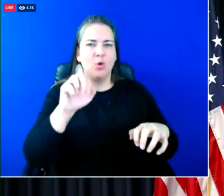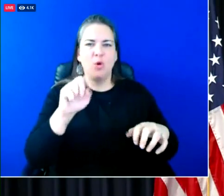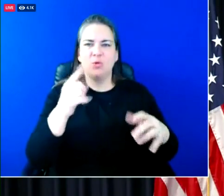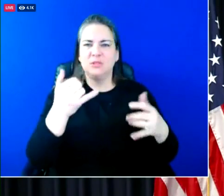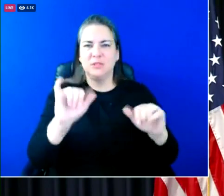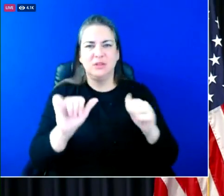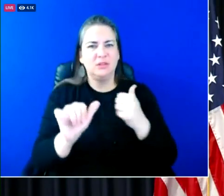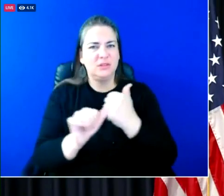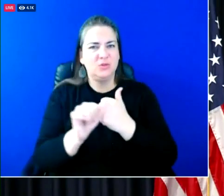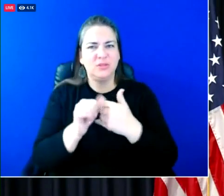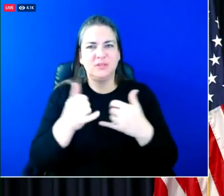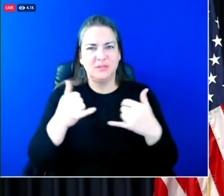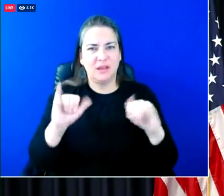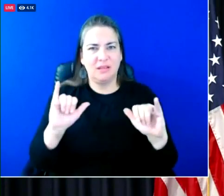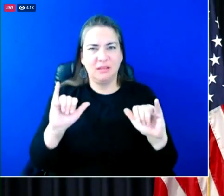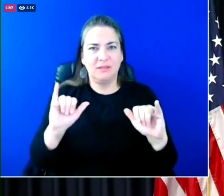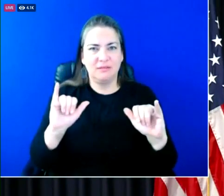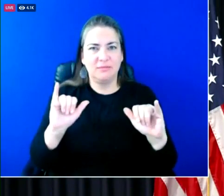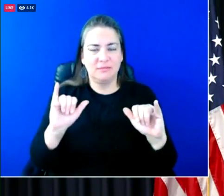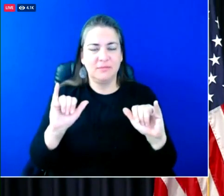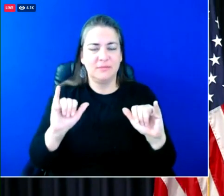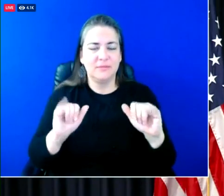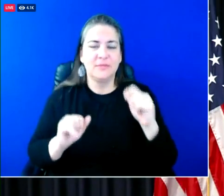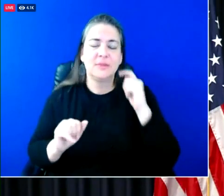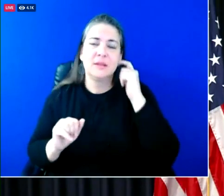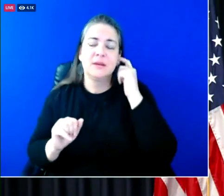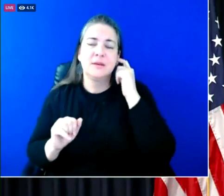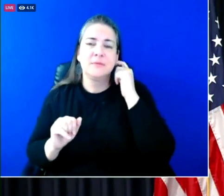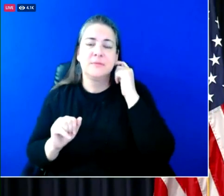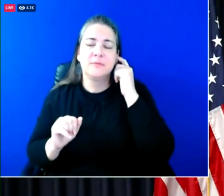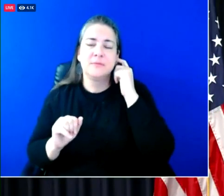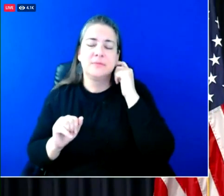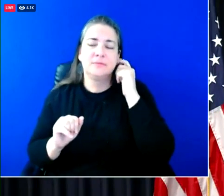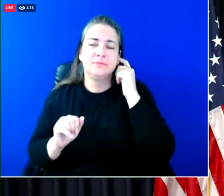When this is something to remember, when we're dealing with extremely low